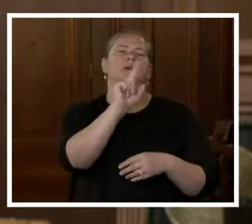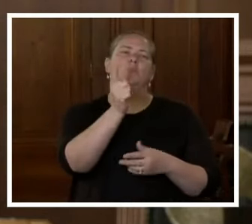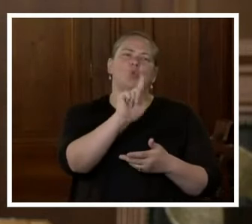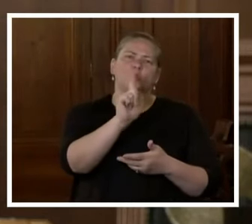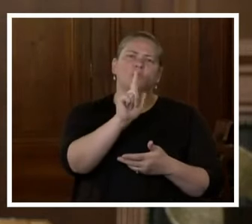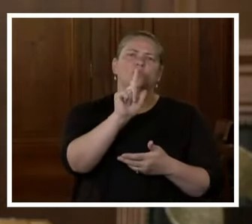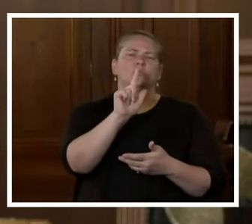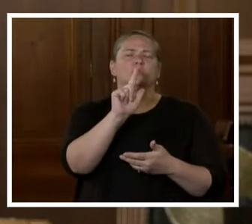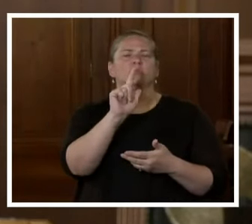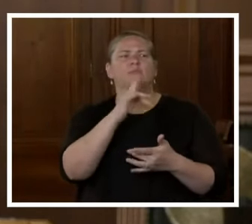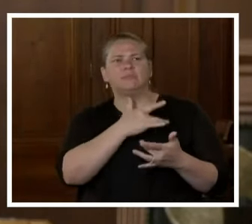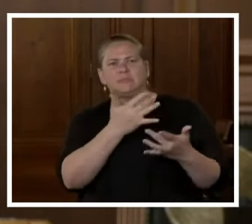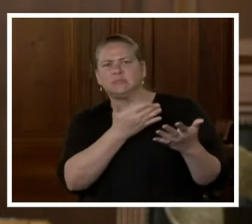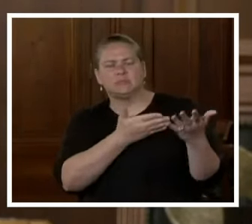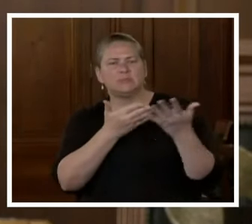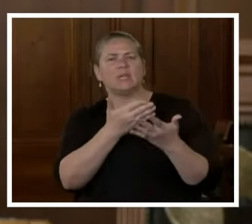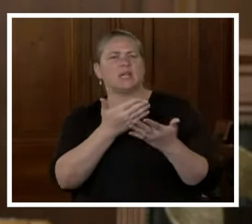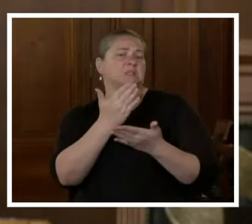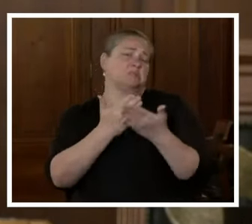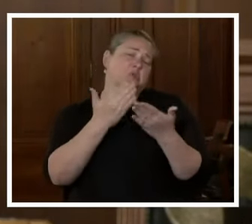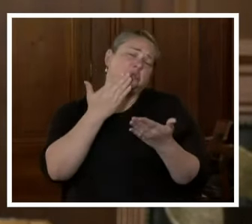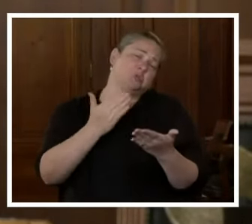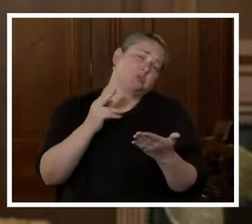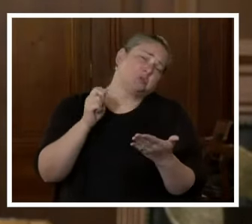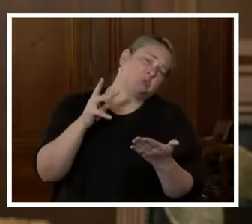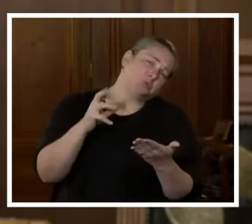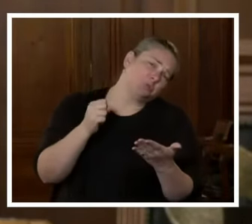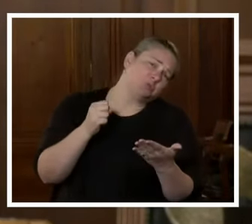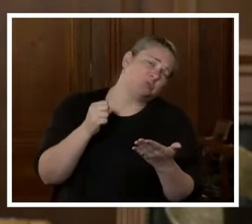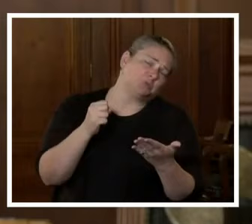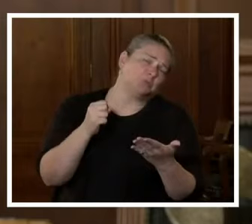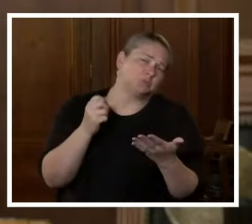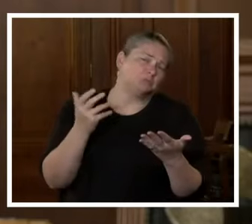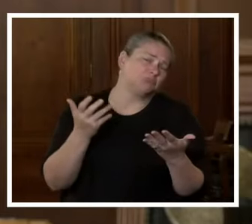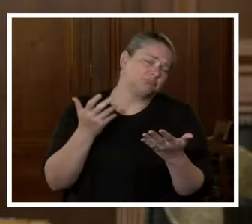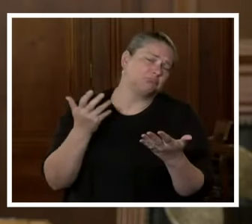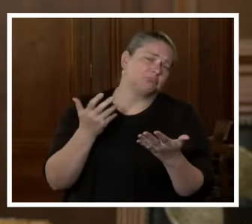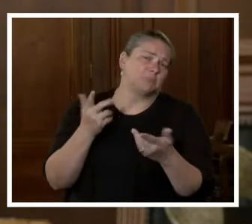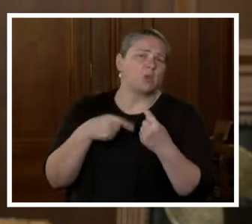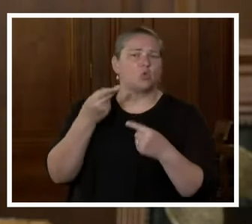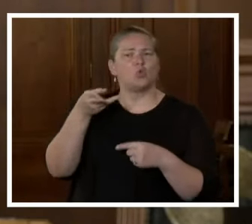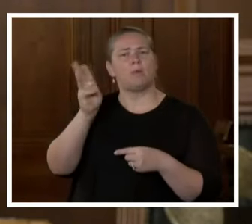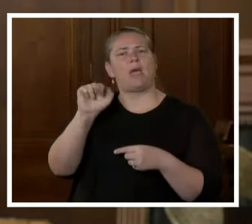YOU'RE GOING TO SEE IN HERE IS THE REASON THAT WE ARE WHERE WE ARE IN THIS VIRUS IS THAT WE